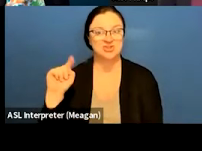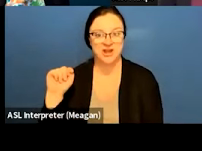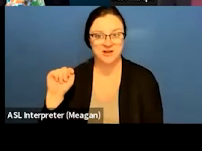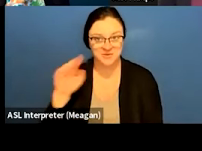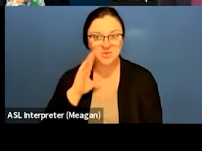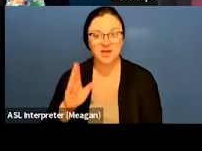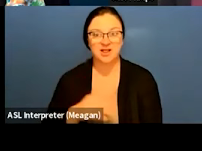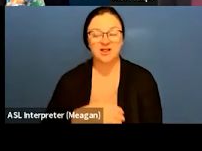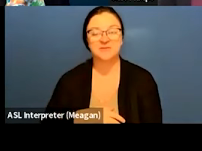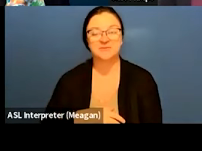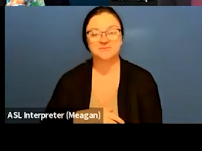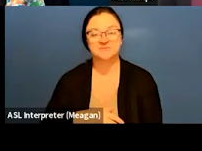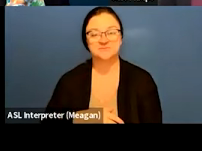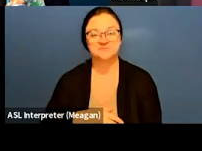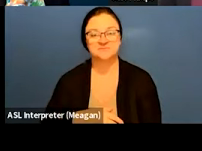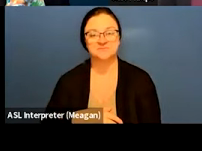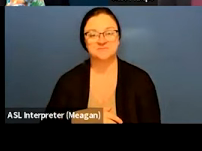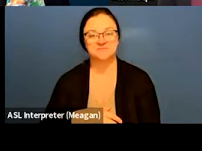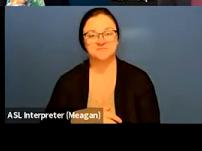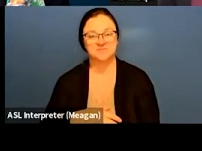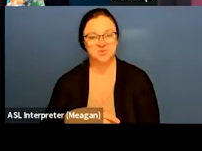and so we'll just take a moment to let folks do that.